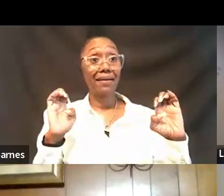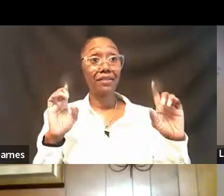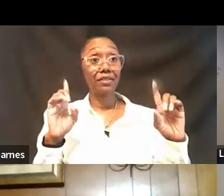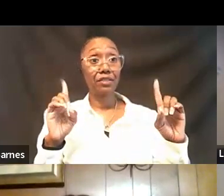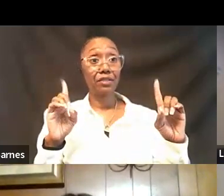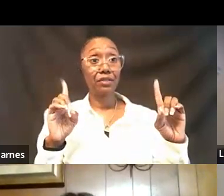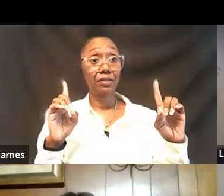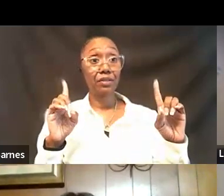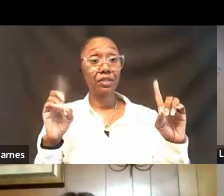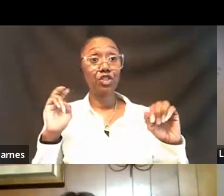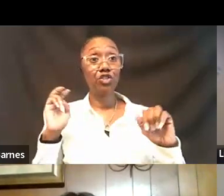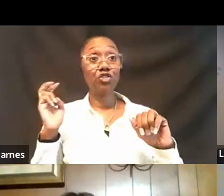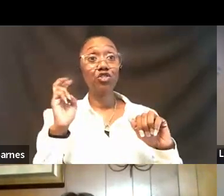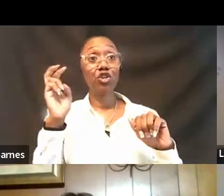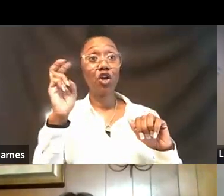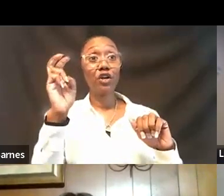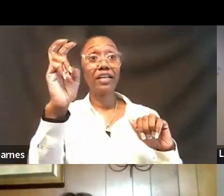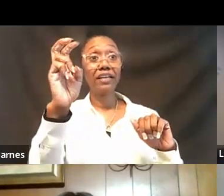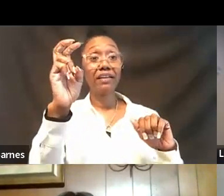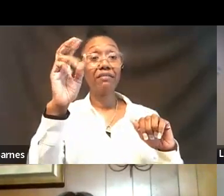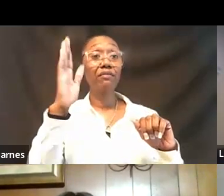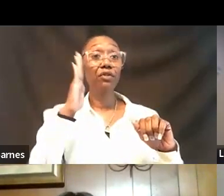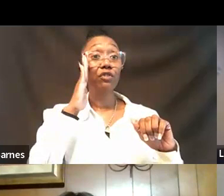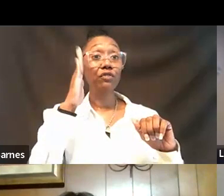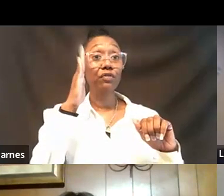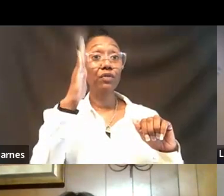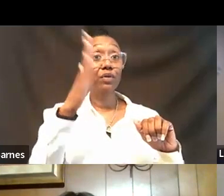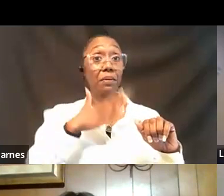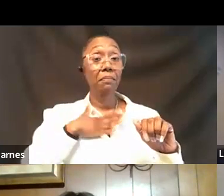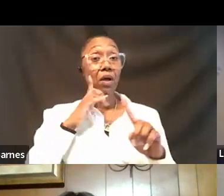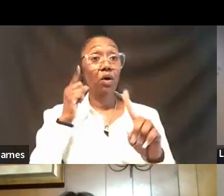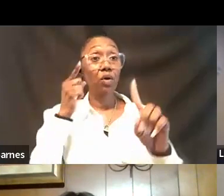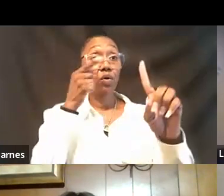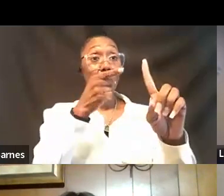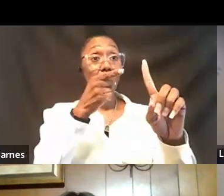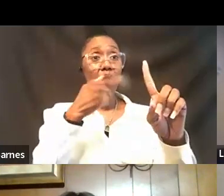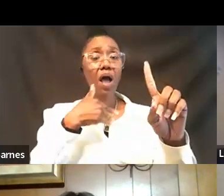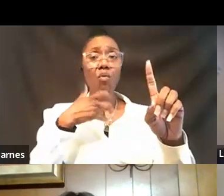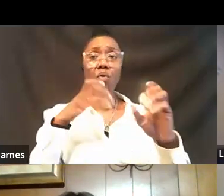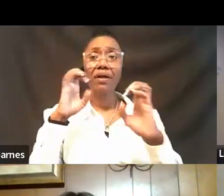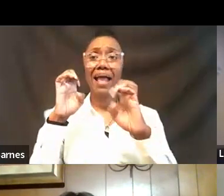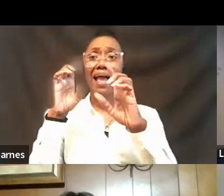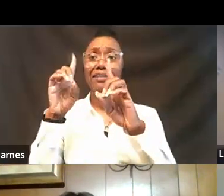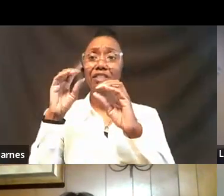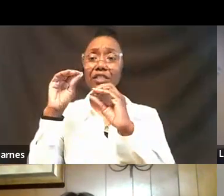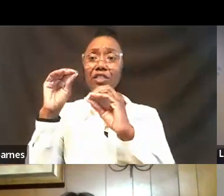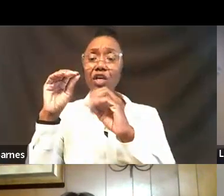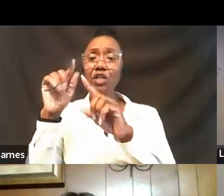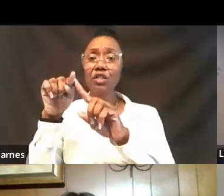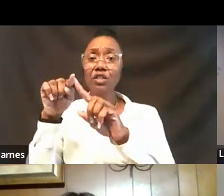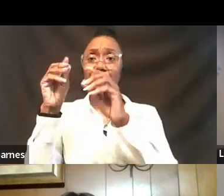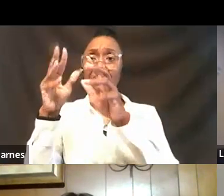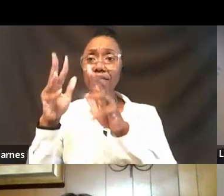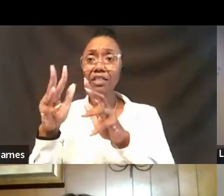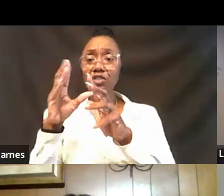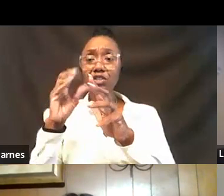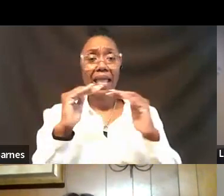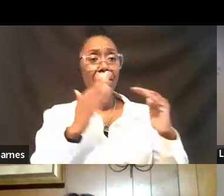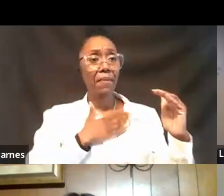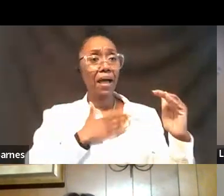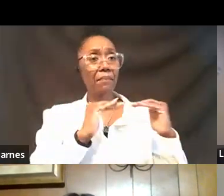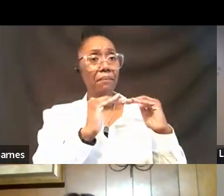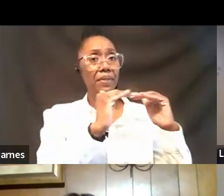Journey is. To educate teachers and my peers as well on. Students with disabilities because We're human just like everyone else.